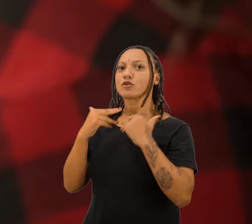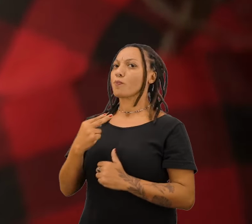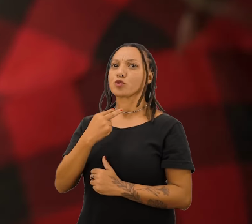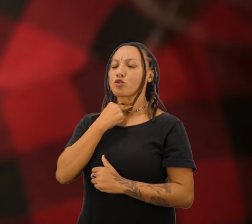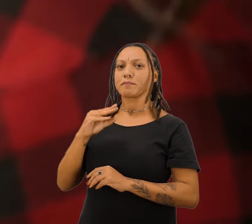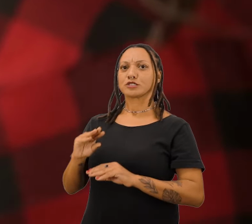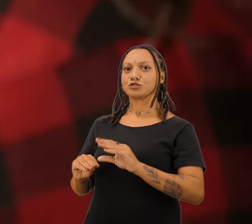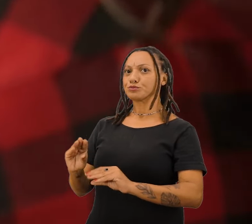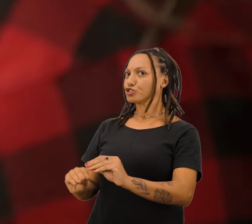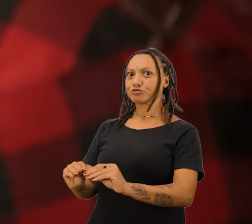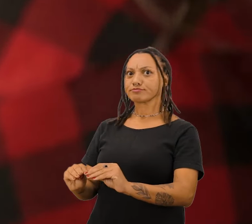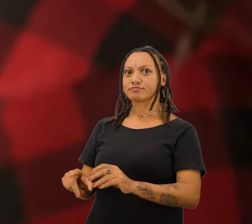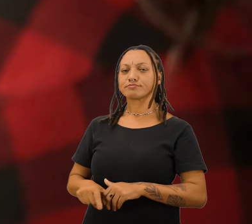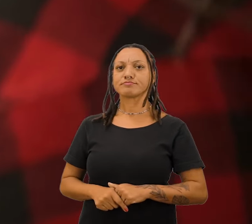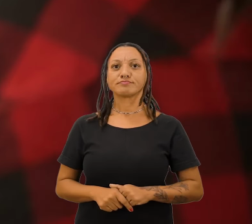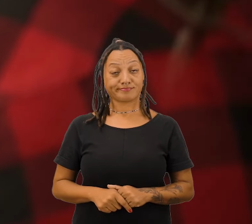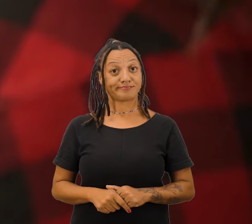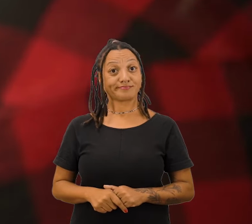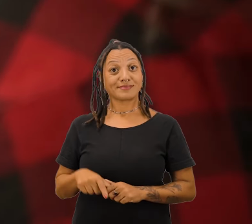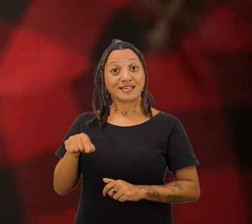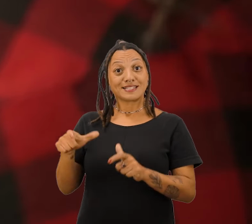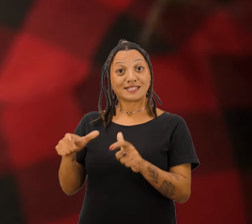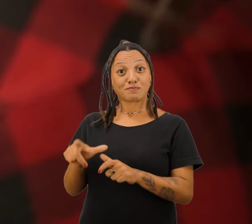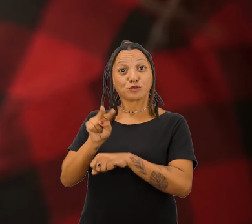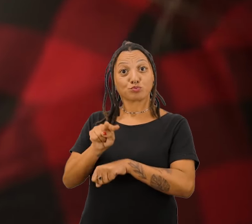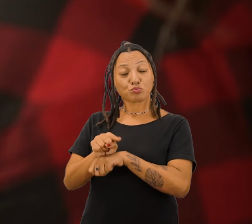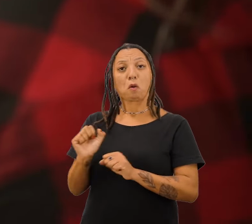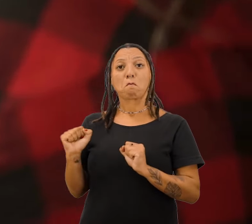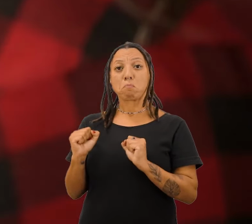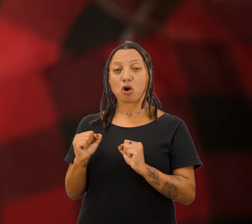This reserve is a part of the farm where we have to preserve the natural vegetation.